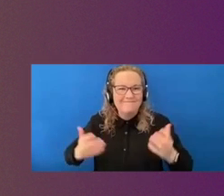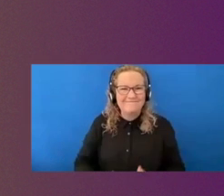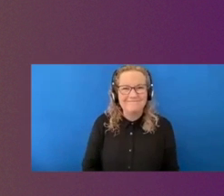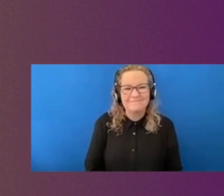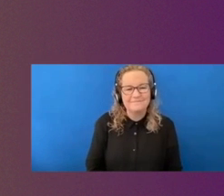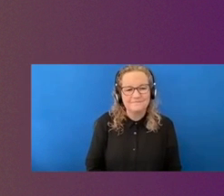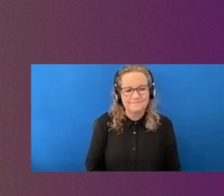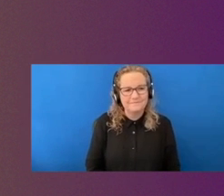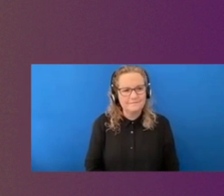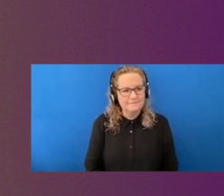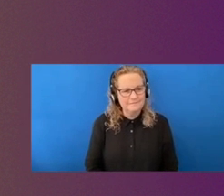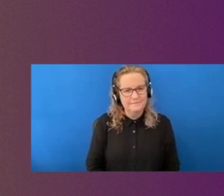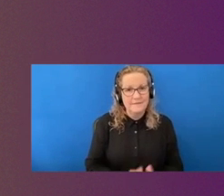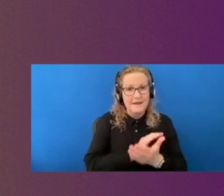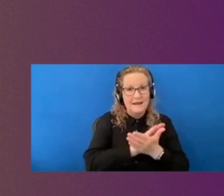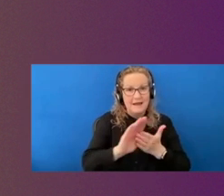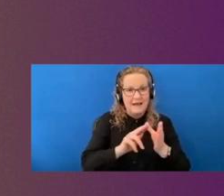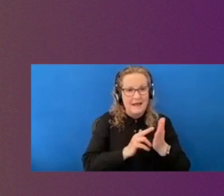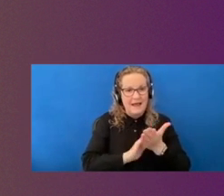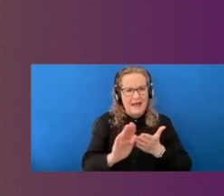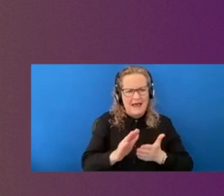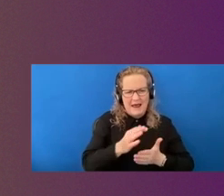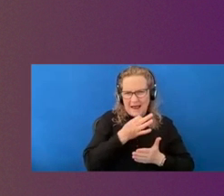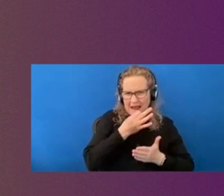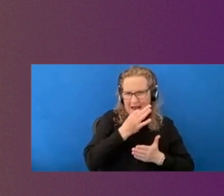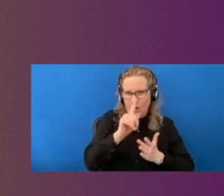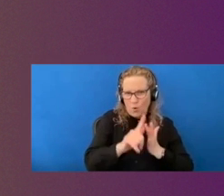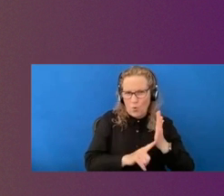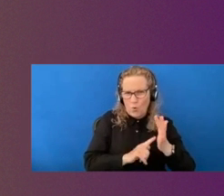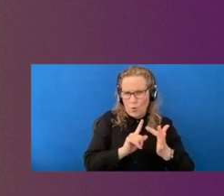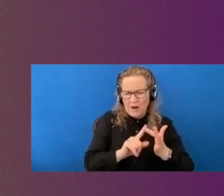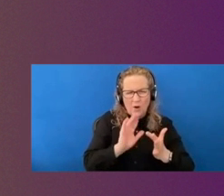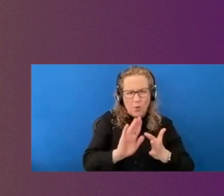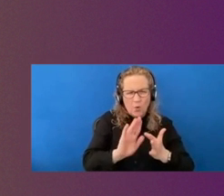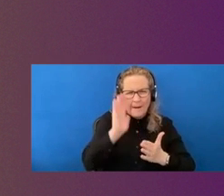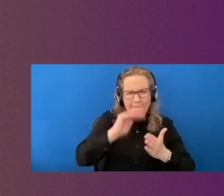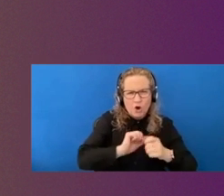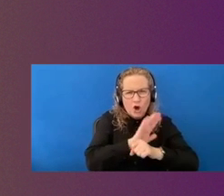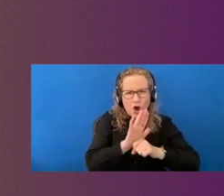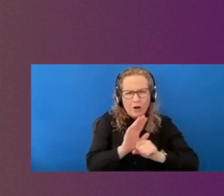obviously i'm curious for you as well what was your experience of Covid like yeah I have so many